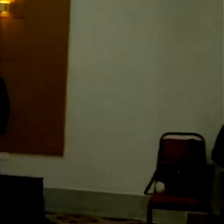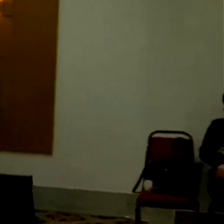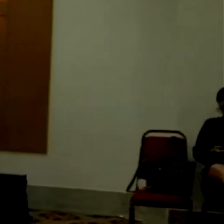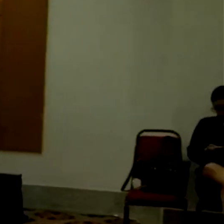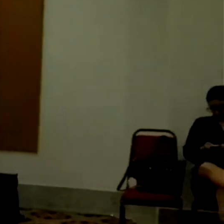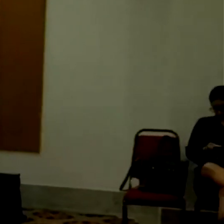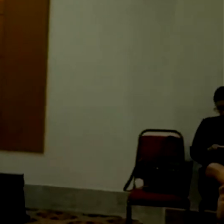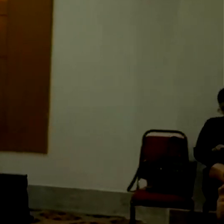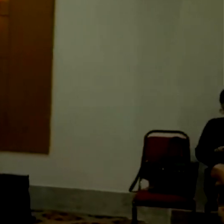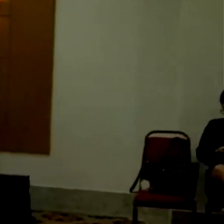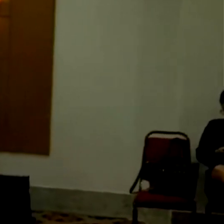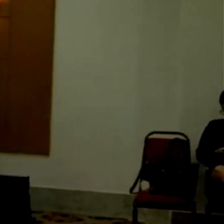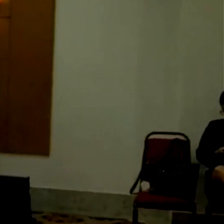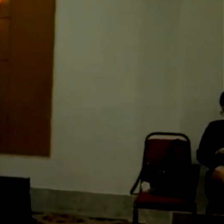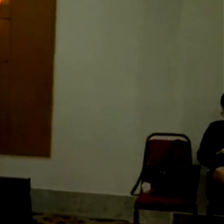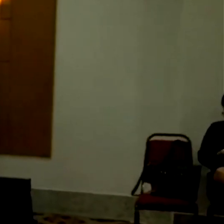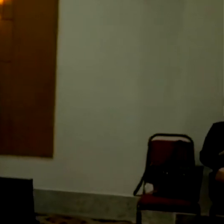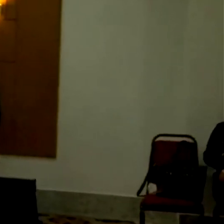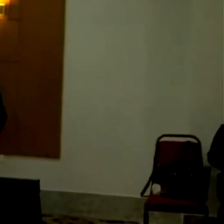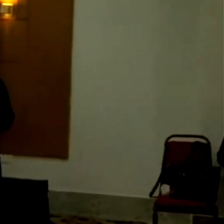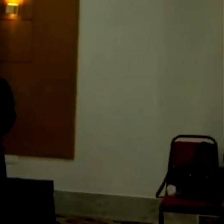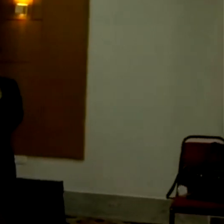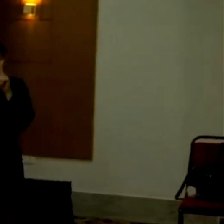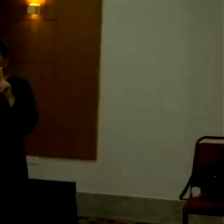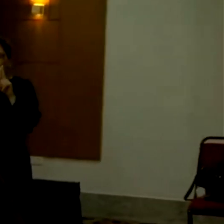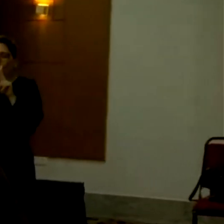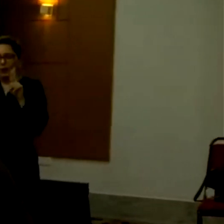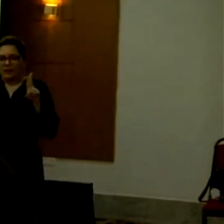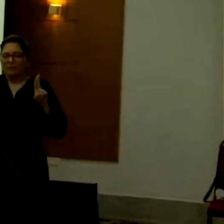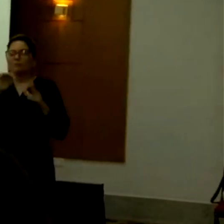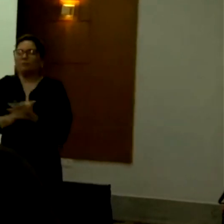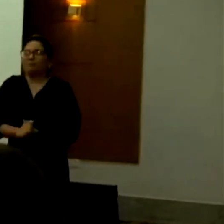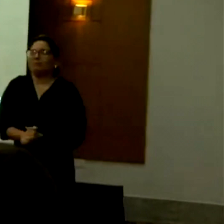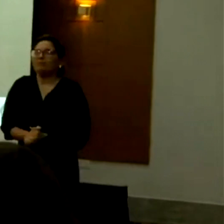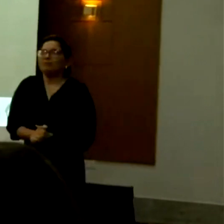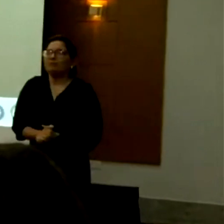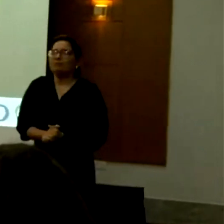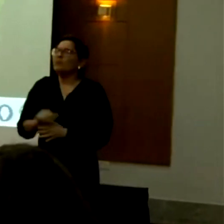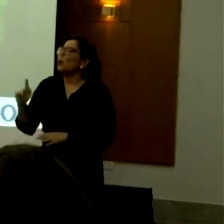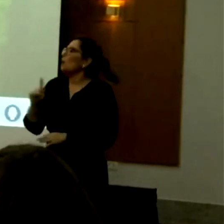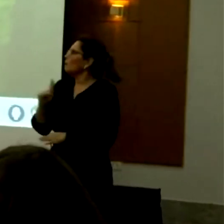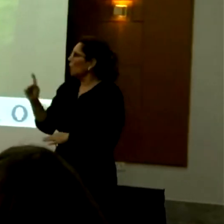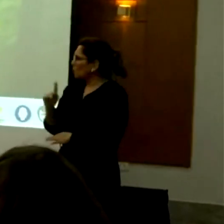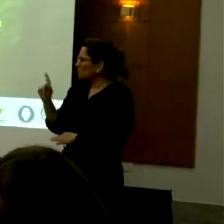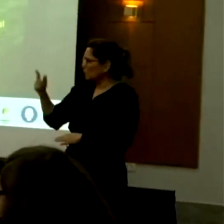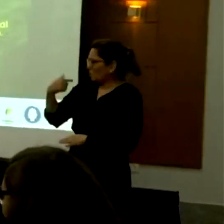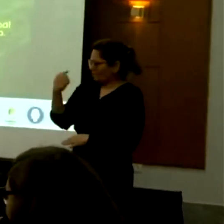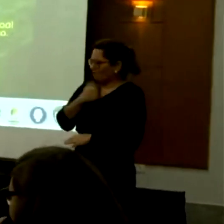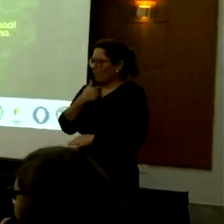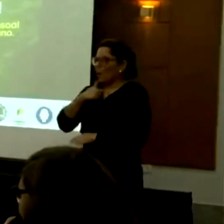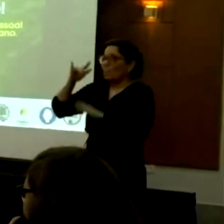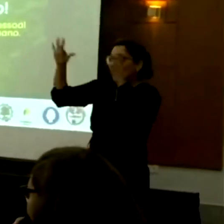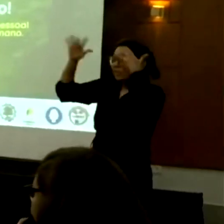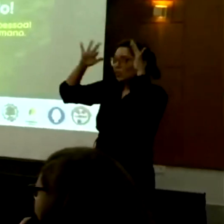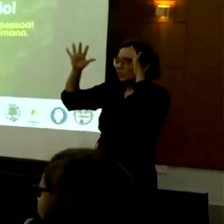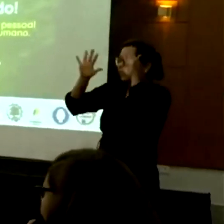professor at ufra professor is simulating a scenario of total change in the